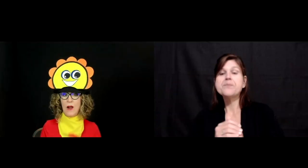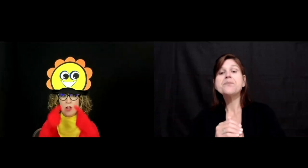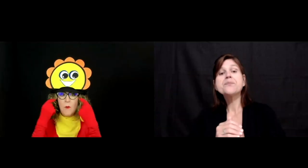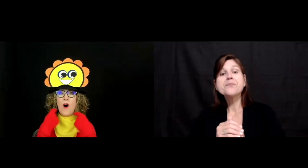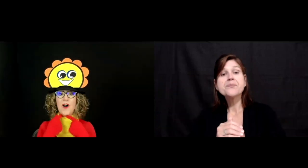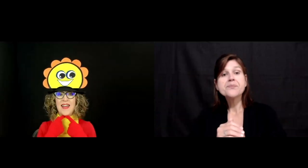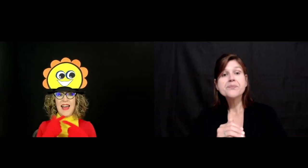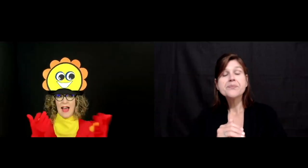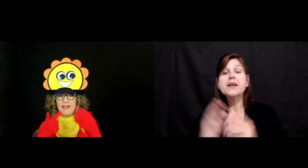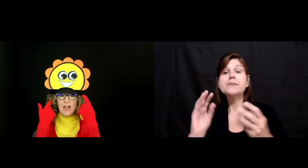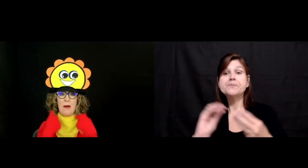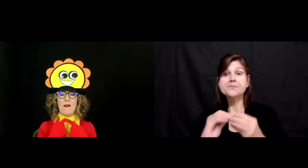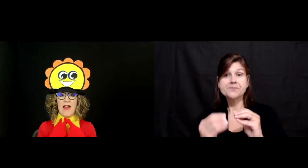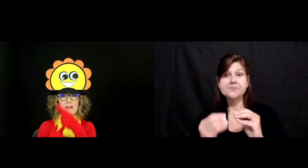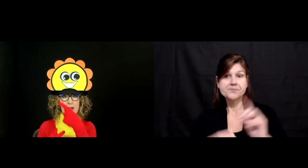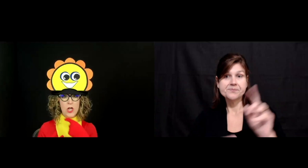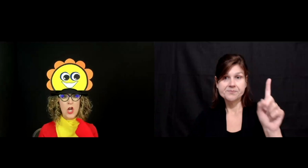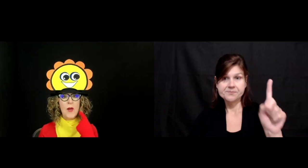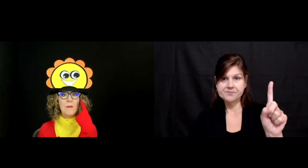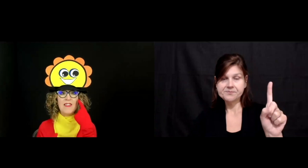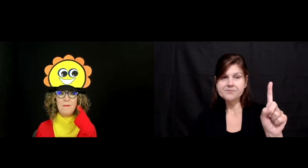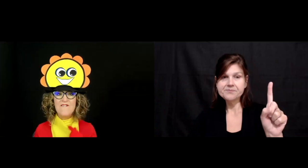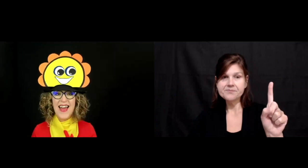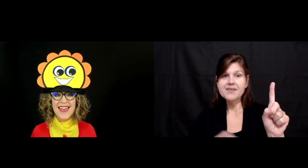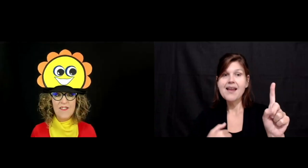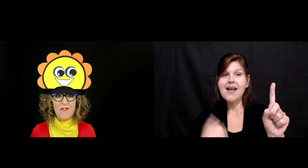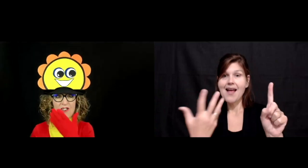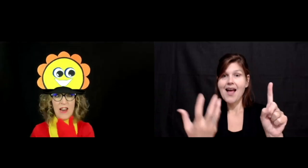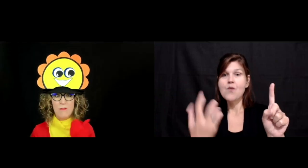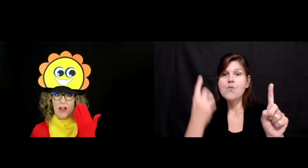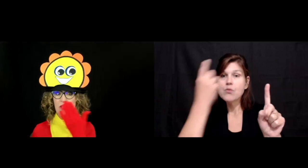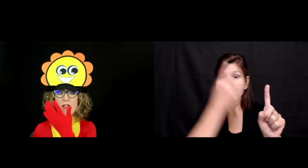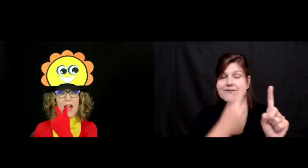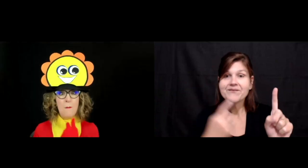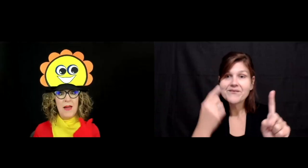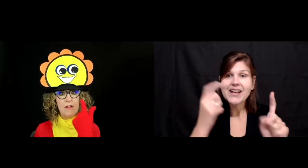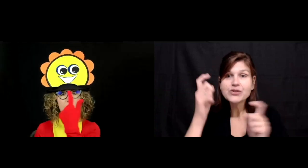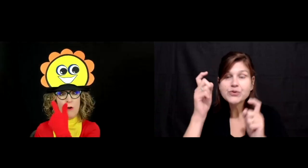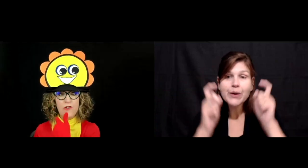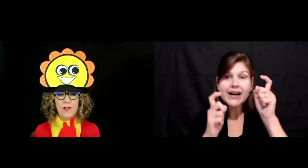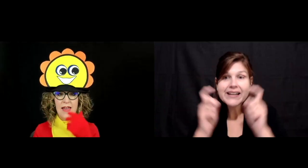Well, number one, I said about my face, I'm cueing them into my face. Facial expressions build social skills.